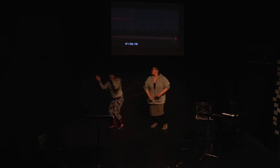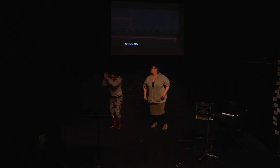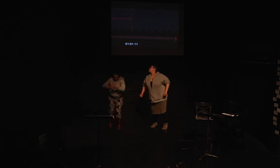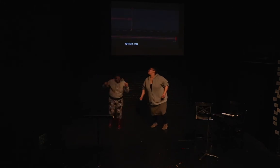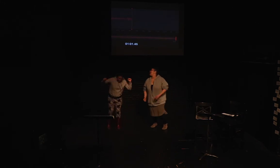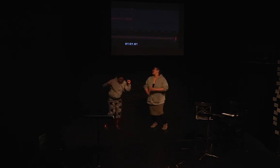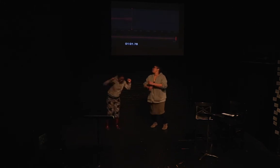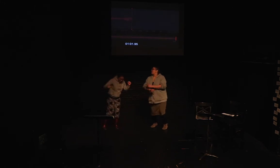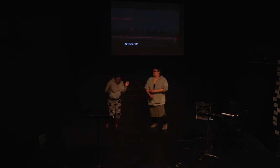What's your name?